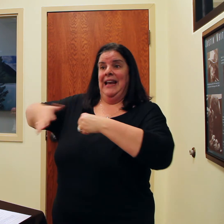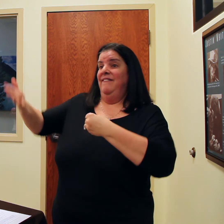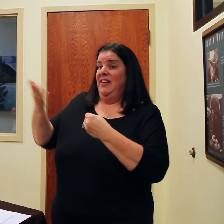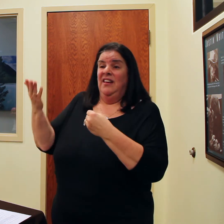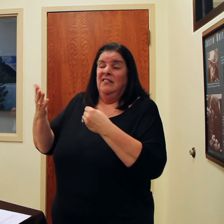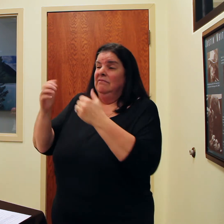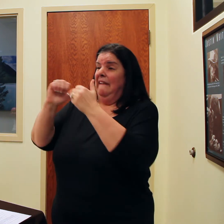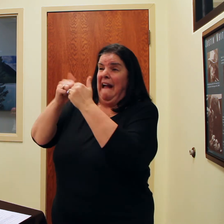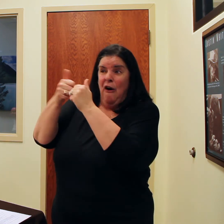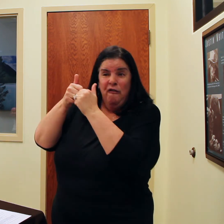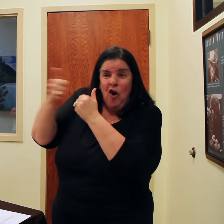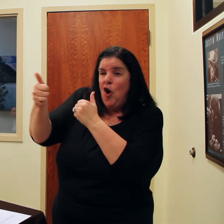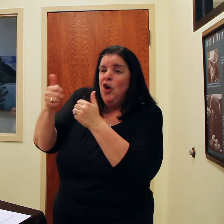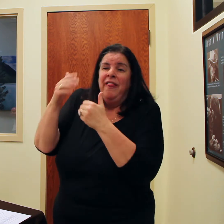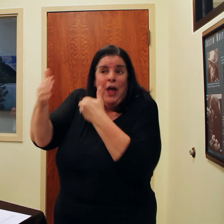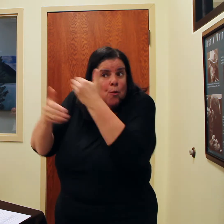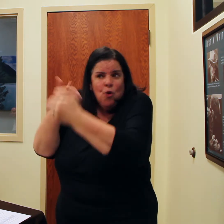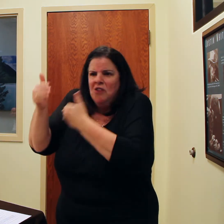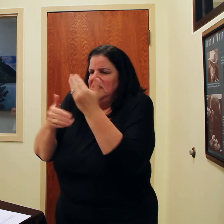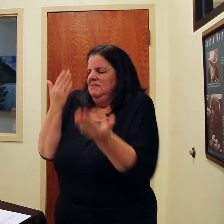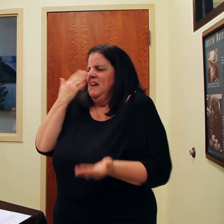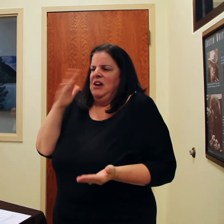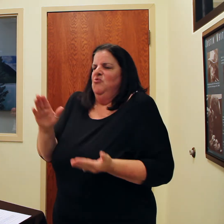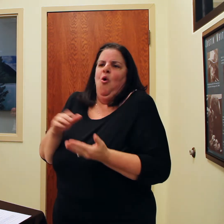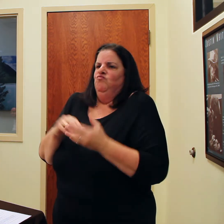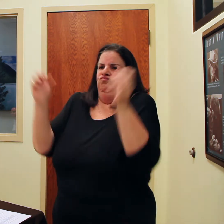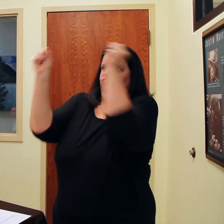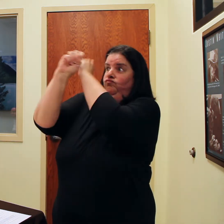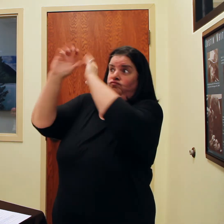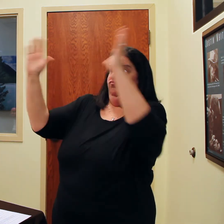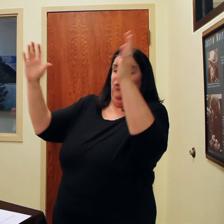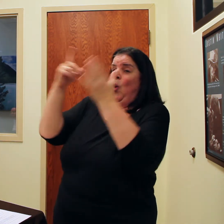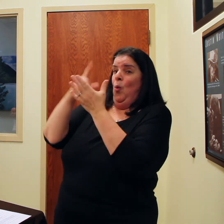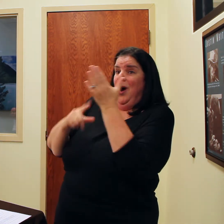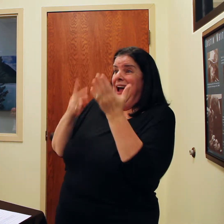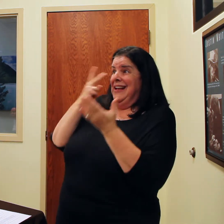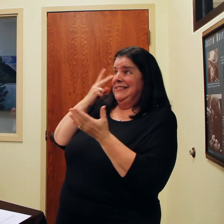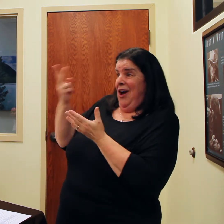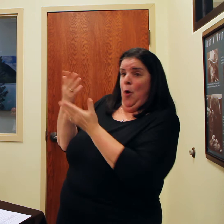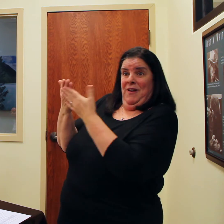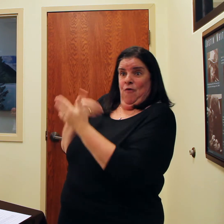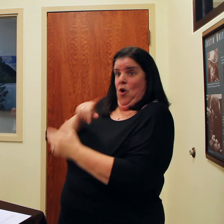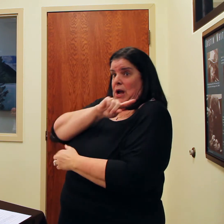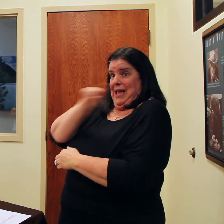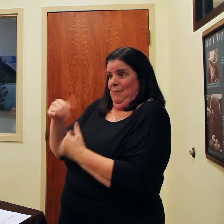or what that map's going to look like. I can tell you right now the map that I looked at before I came over here today,